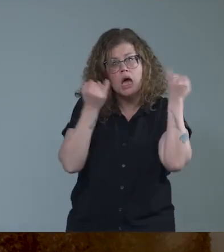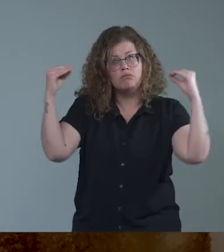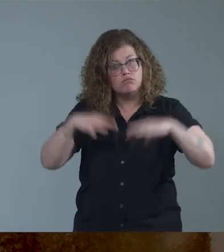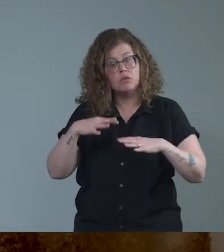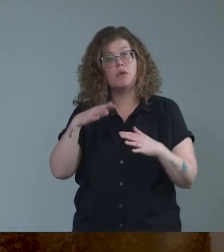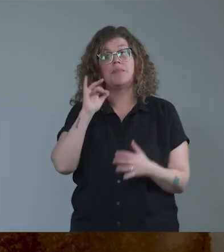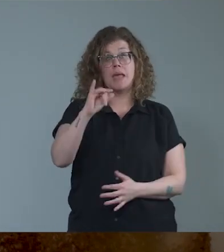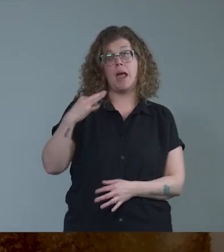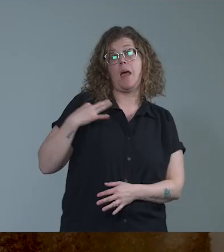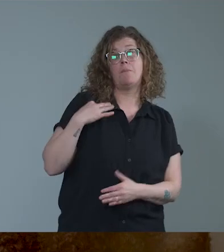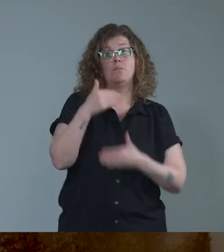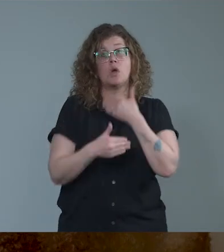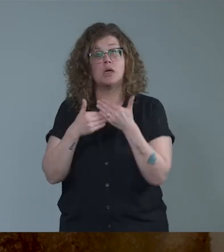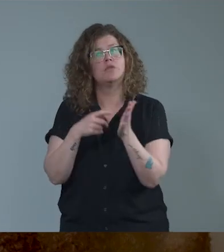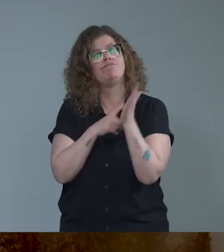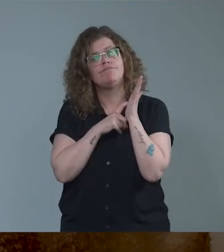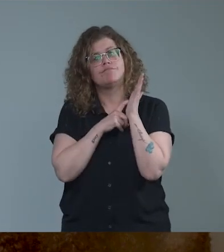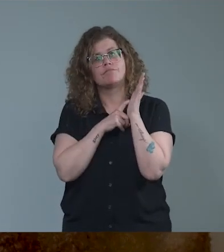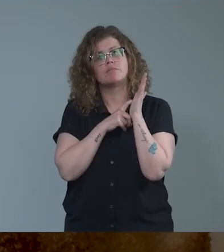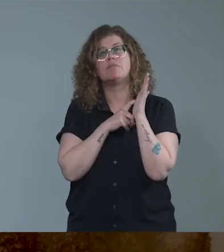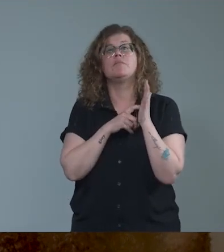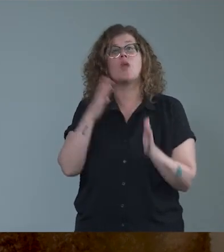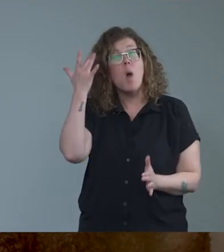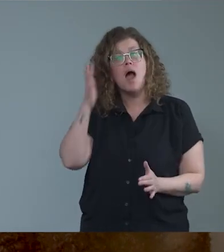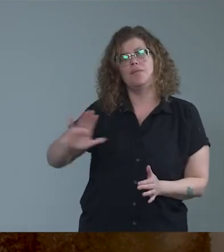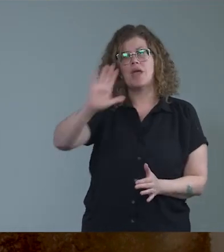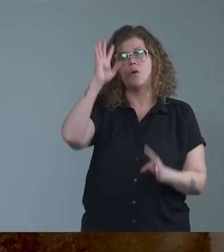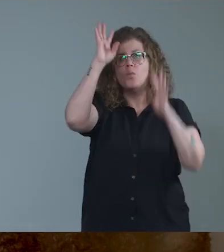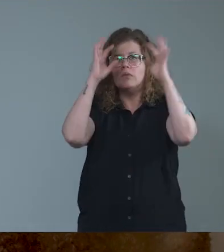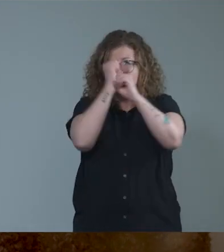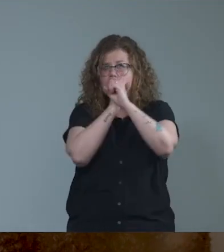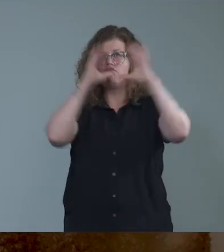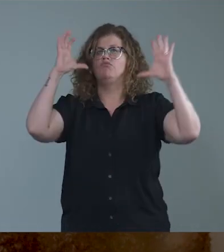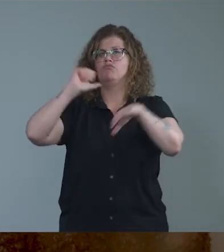approving bodies at the City and help everyone understand. You know, you know, it sounds like a lot,